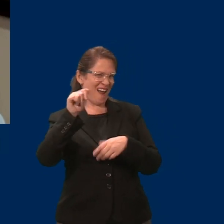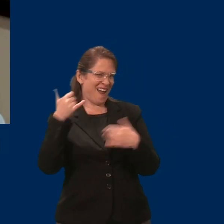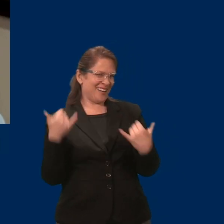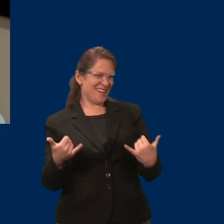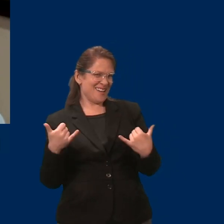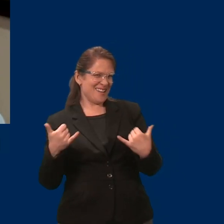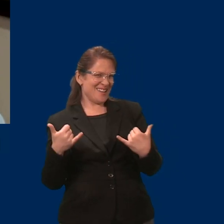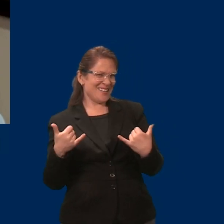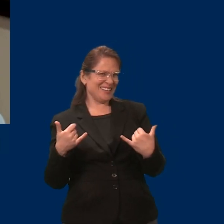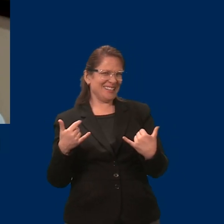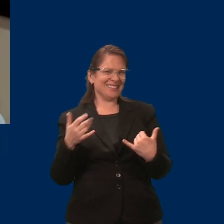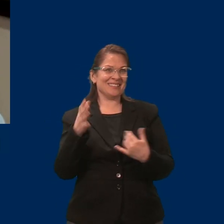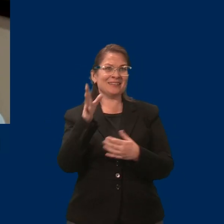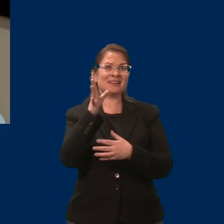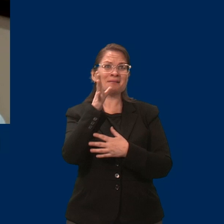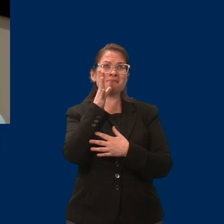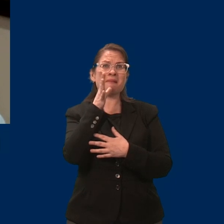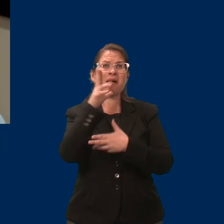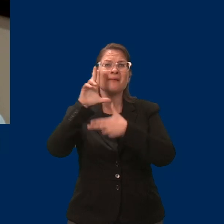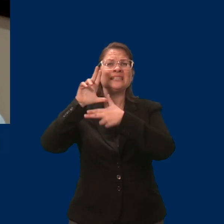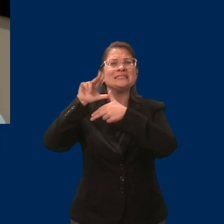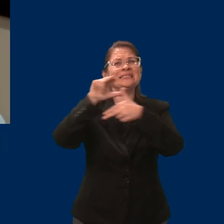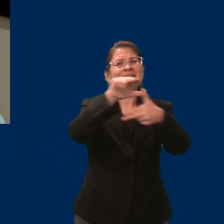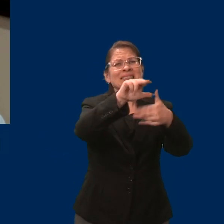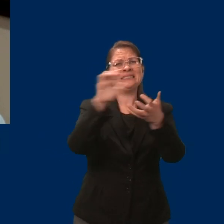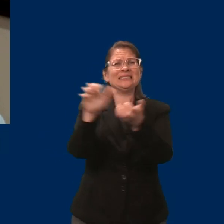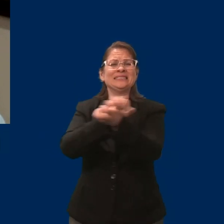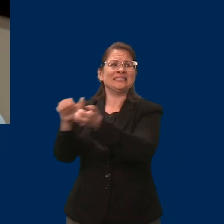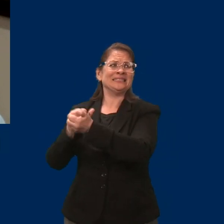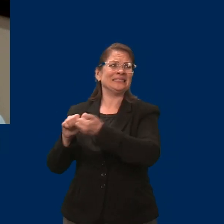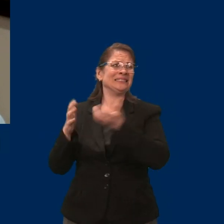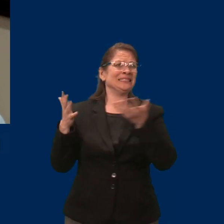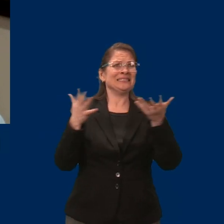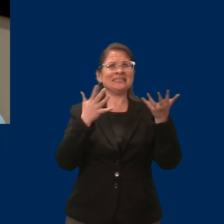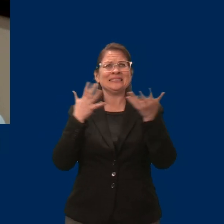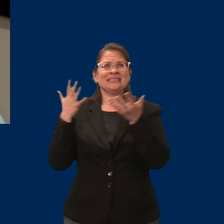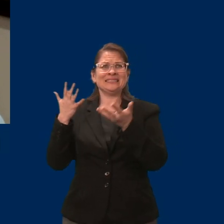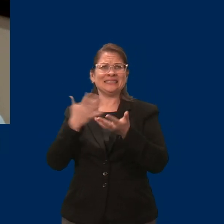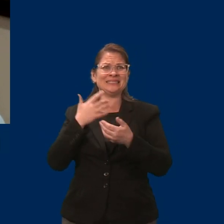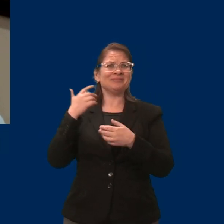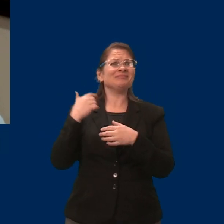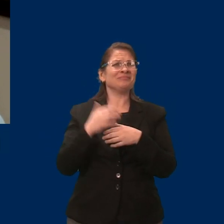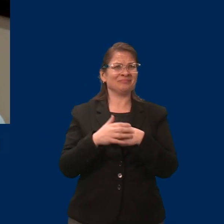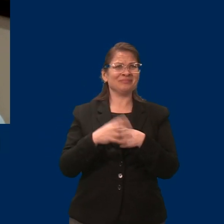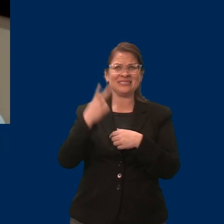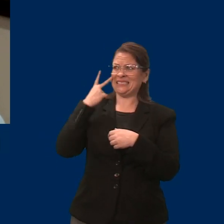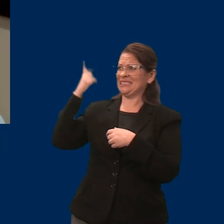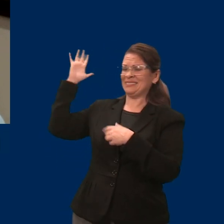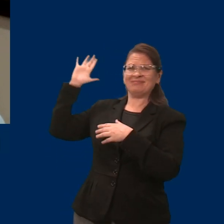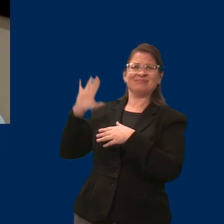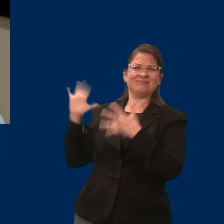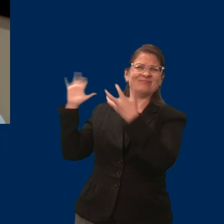And what you see behind is some walls that need sheetrock, because the thing flooded. My old friend, Stevie, has come along with me.